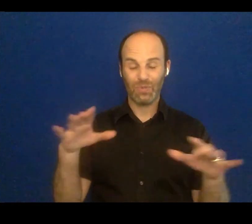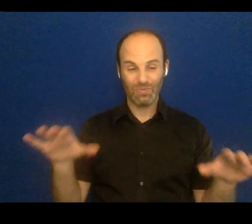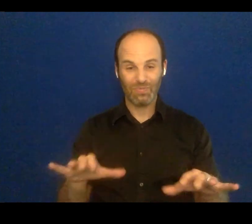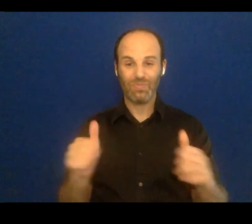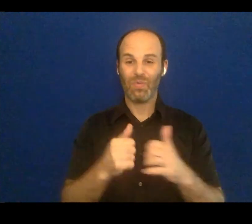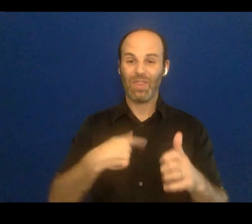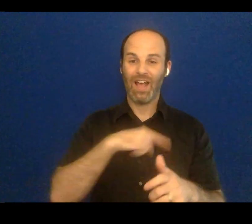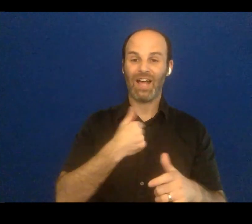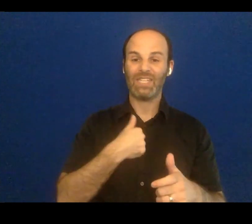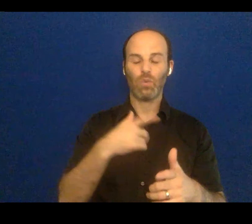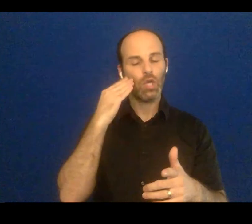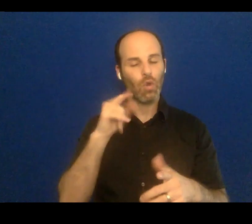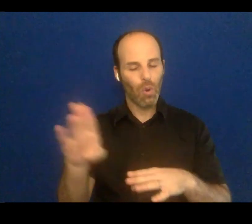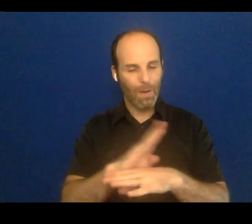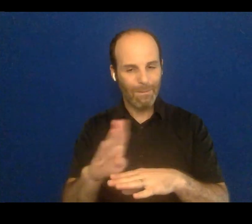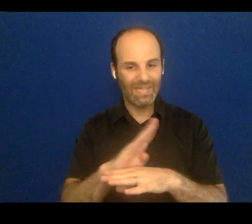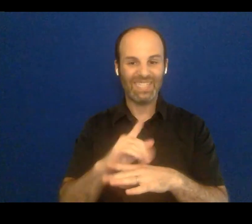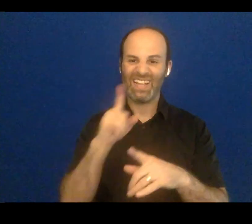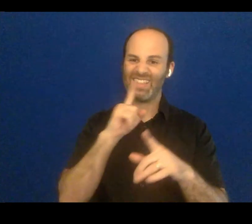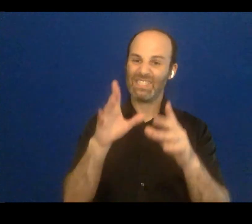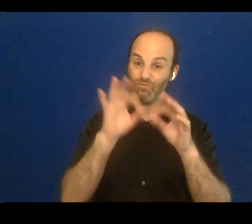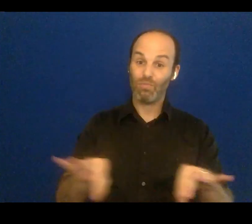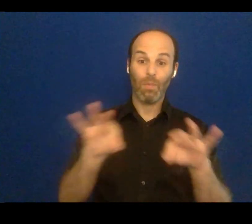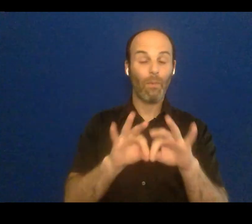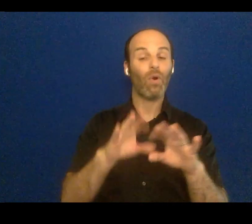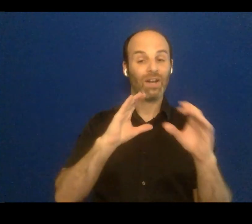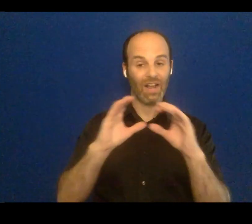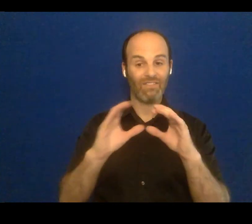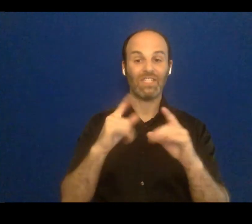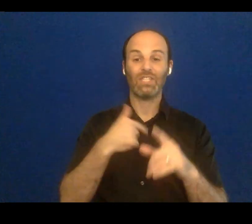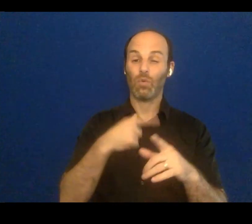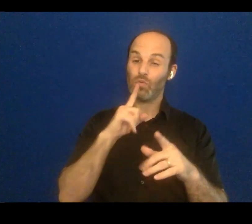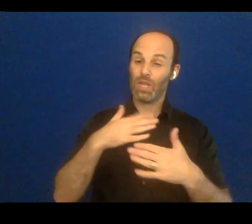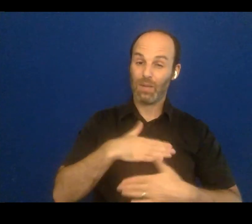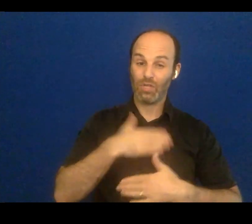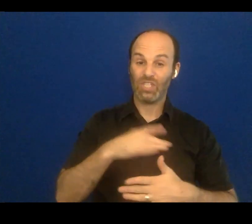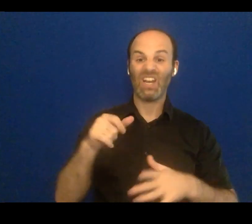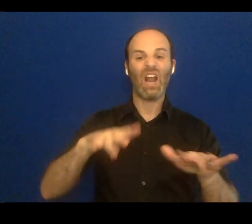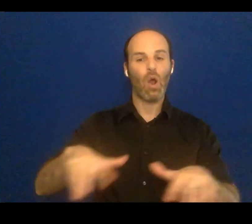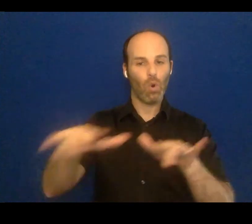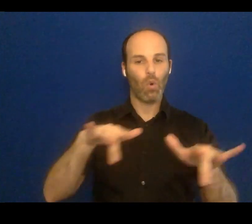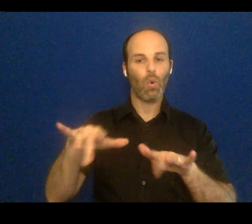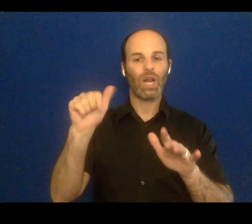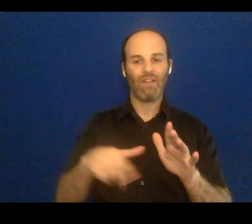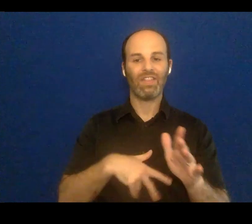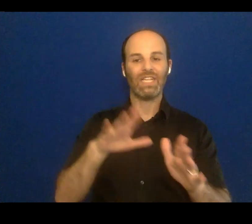THIS IS A VERY VALUABLE CONVERSATION. A RECORDING OF THIS CONVERSATION